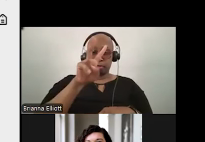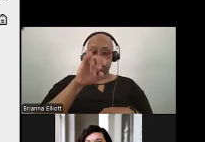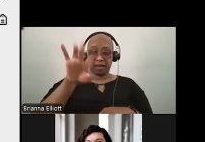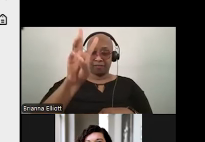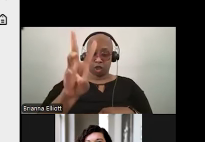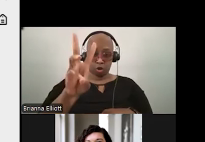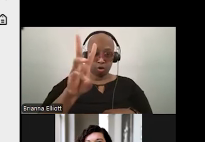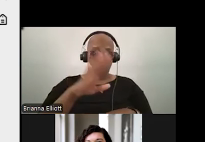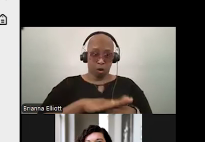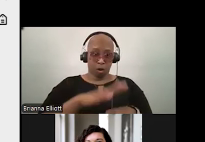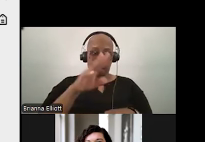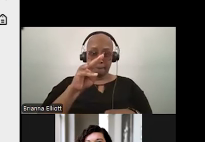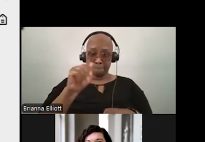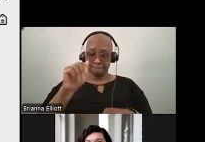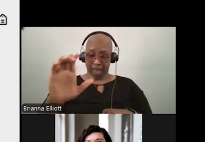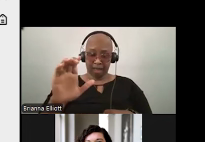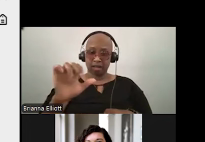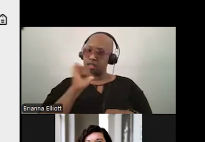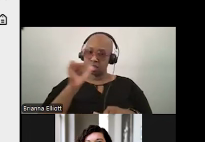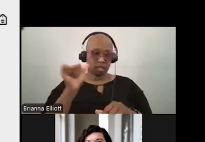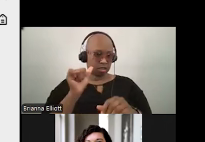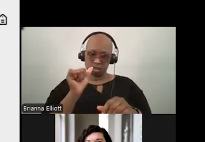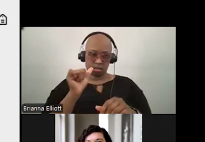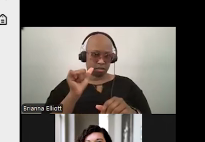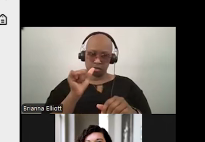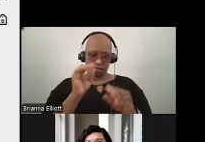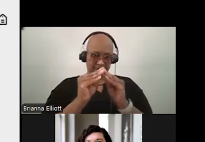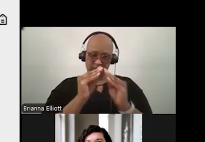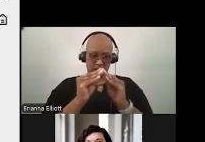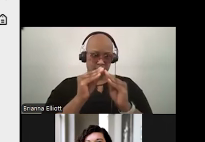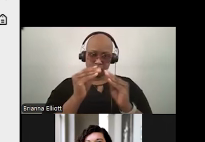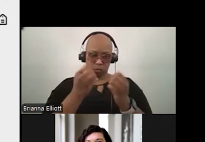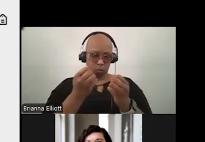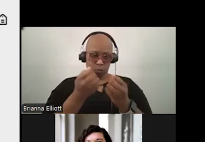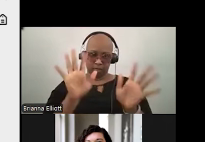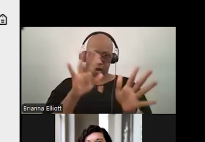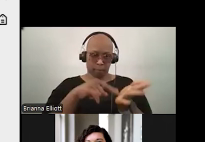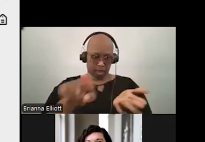never found a free tool. That does mean that there's going to have to be some paid tools